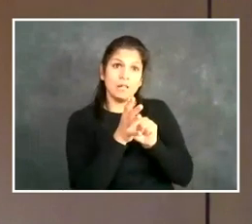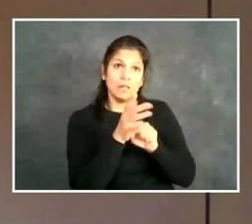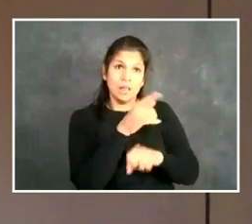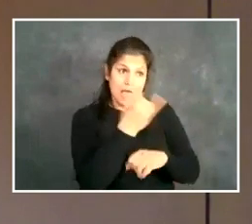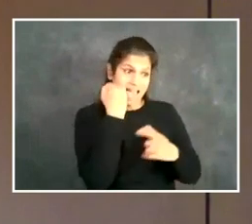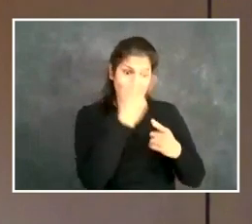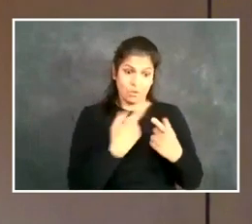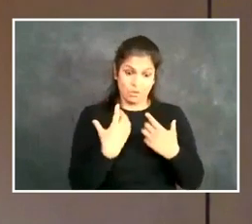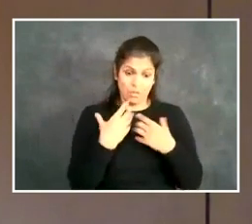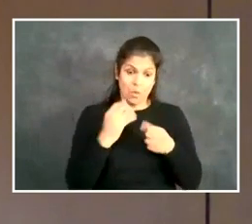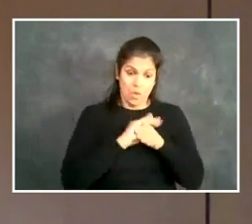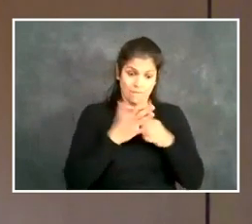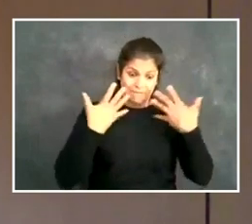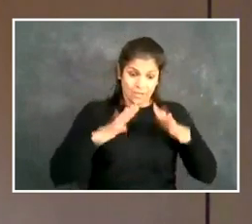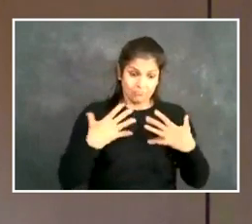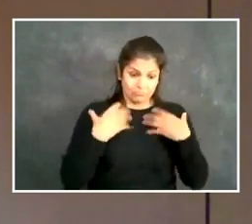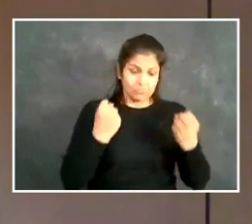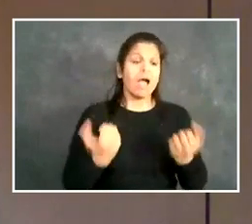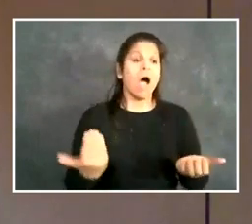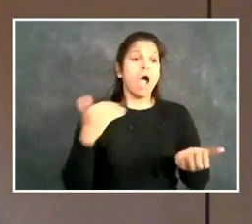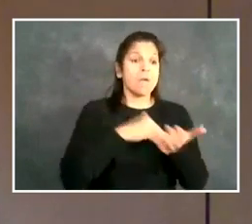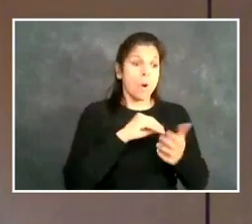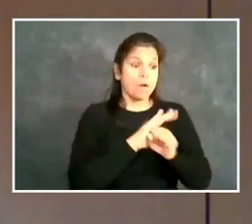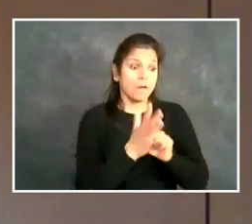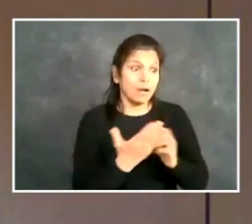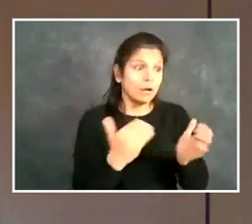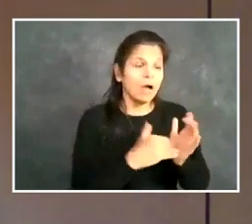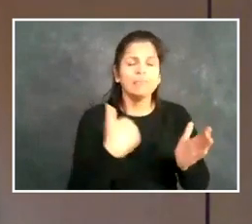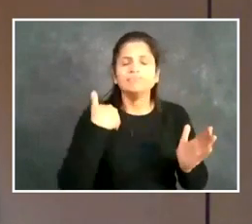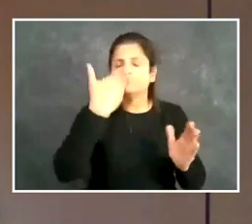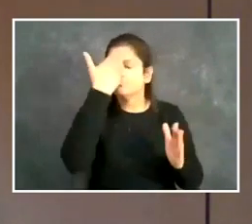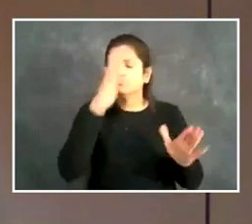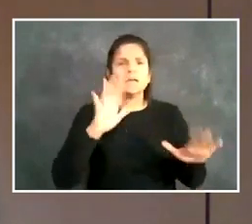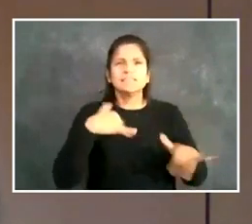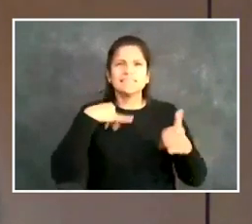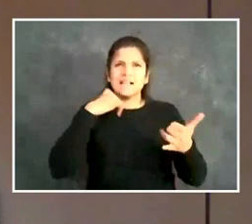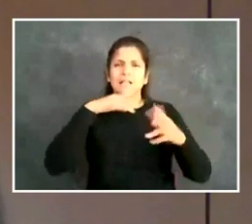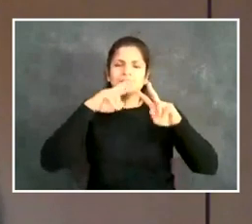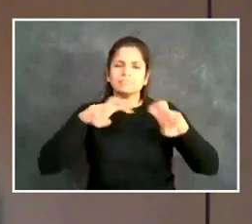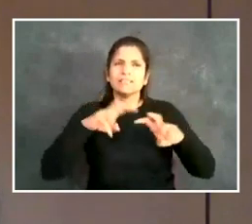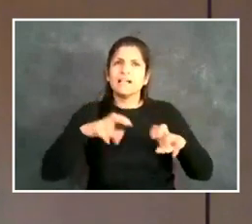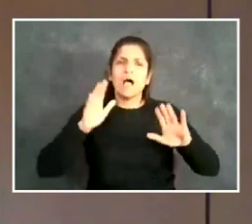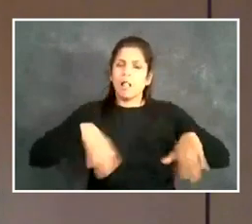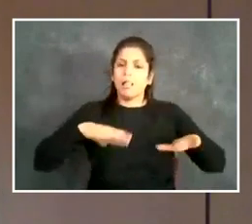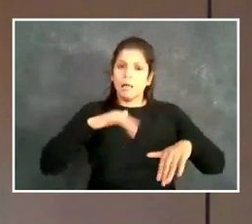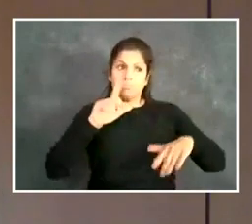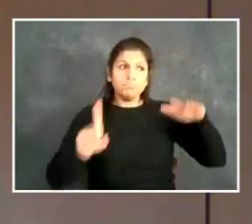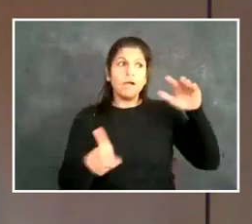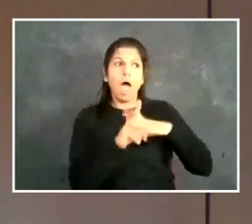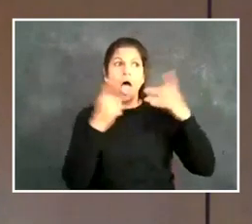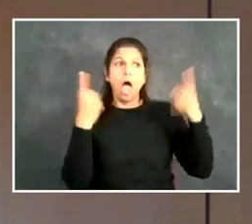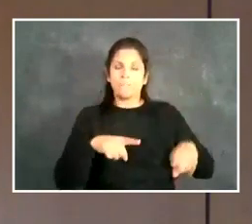FINDINGS ARE CORROBORATED OR